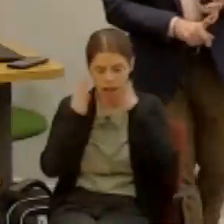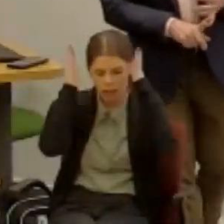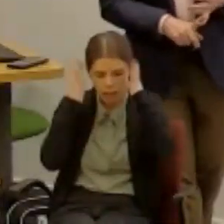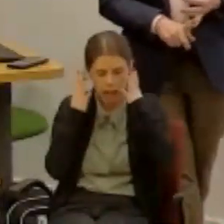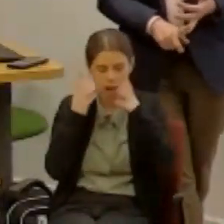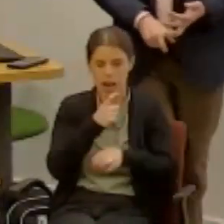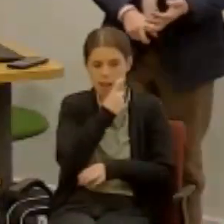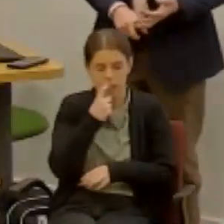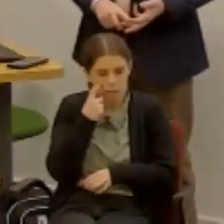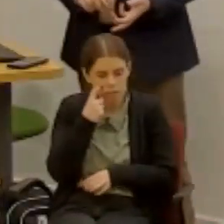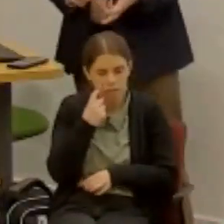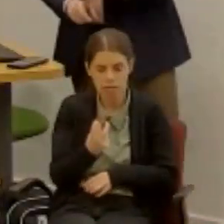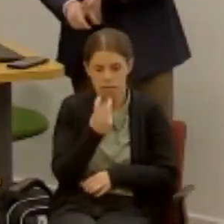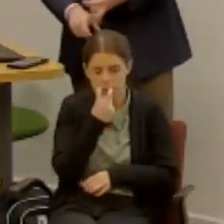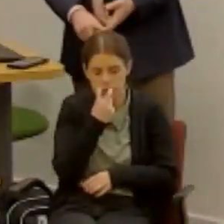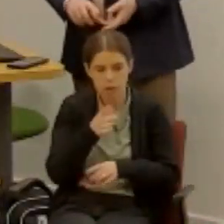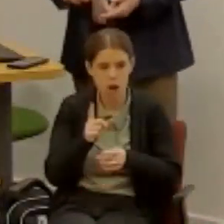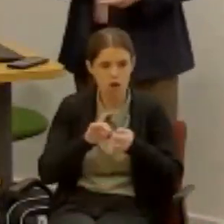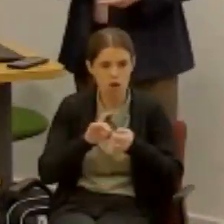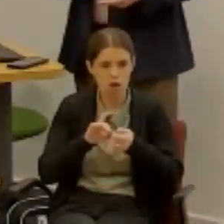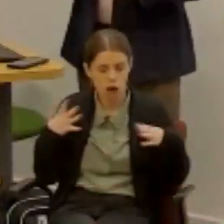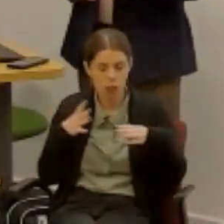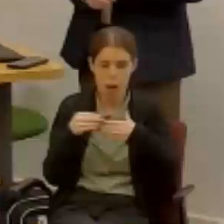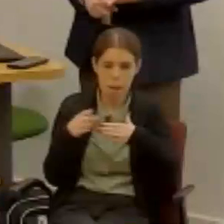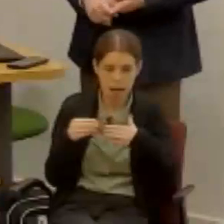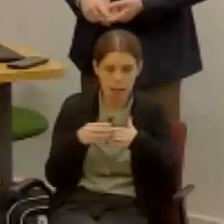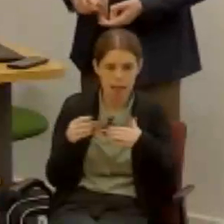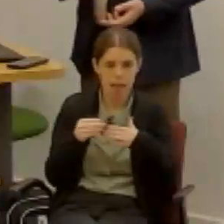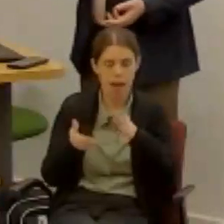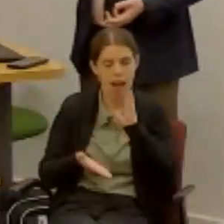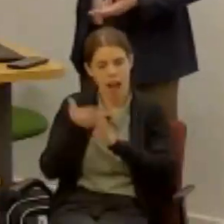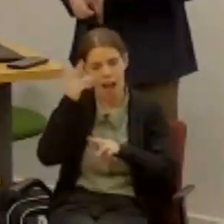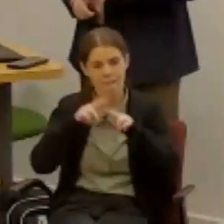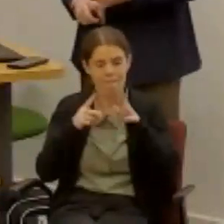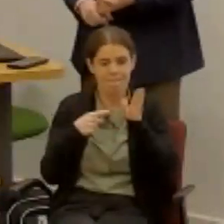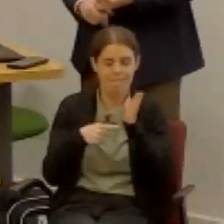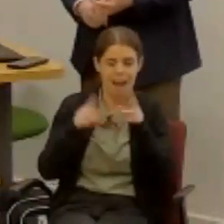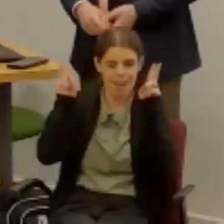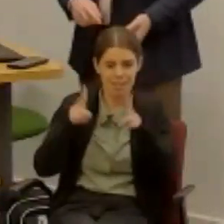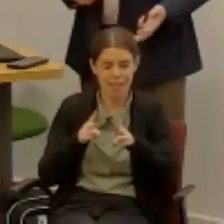mouth guards helpful or chocolate mill or high fat diets or neck strengthening was never